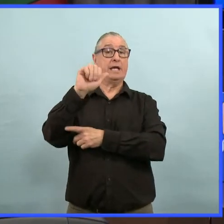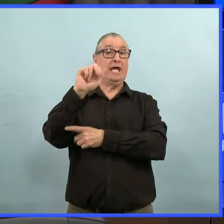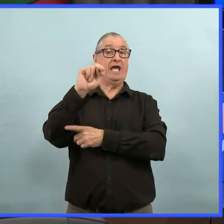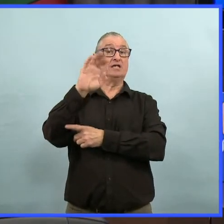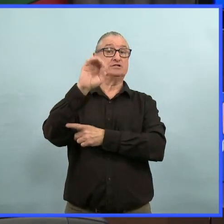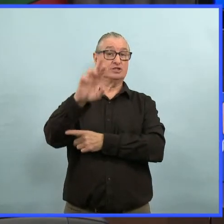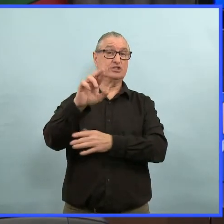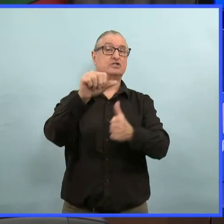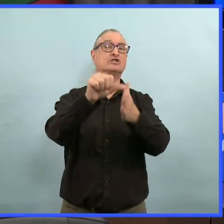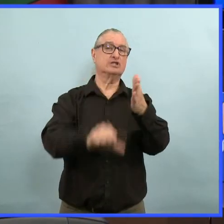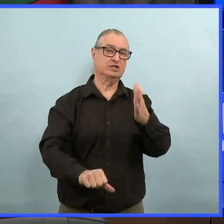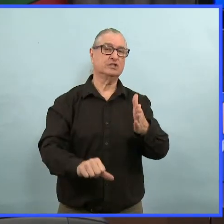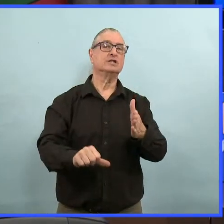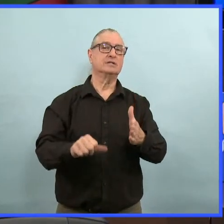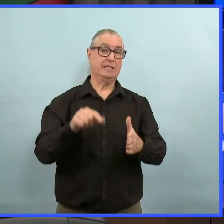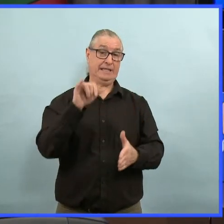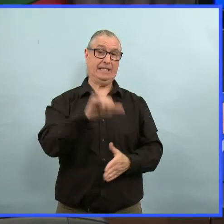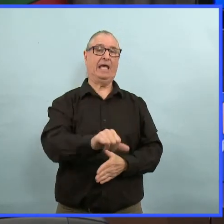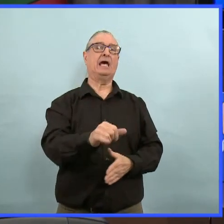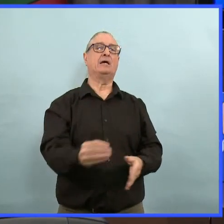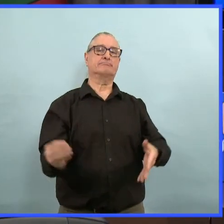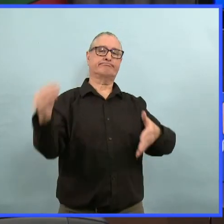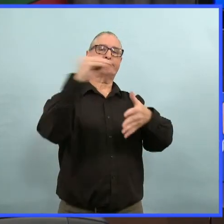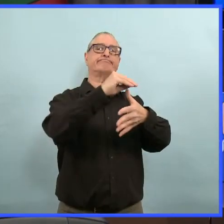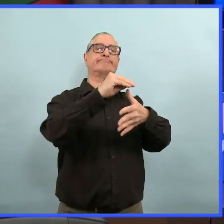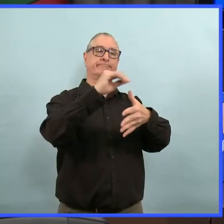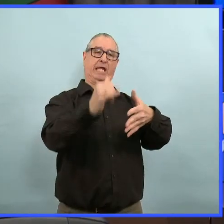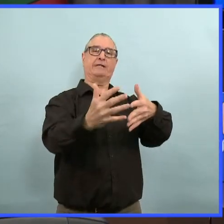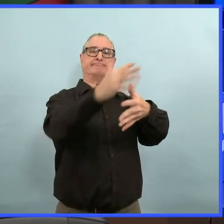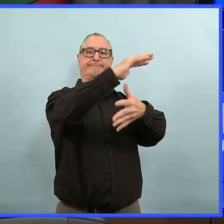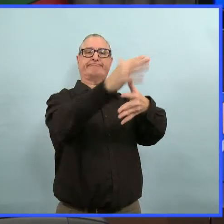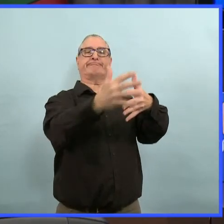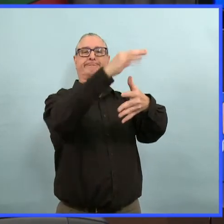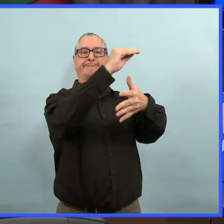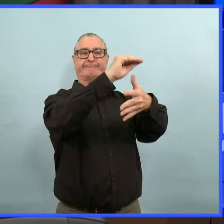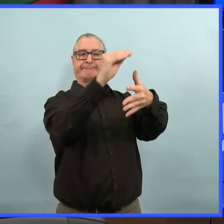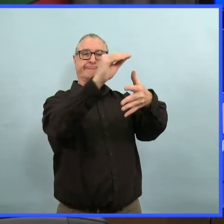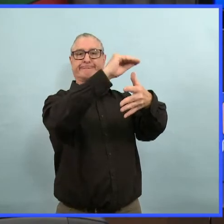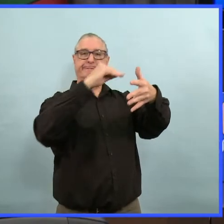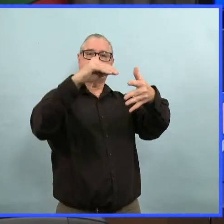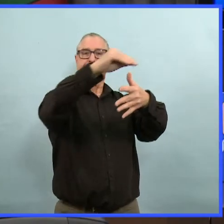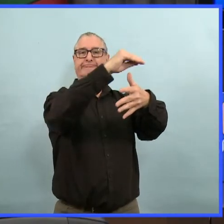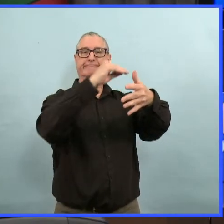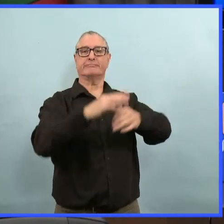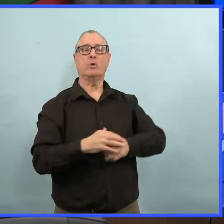list that will guide us through this uh re-establishment of of our usual operations